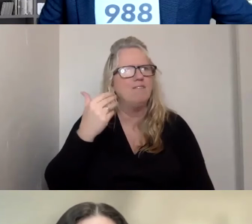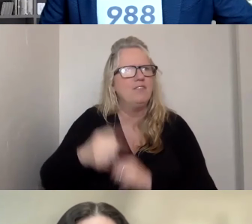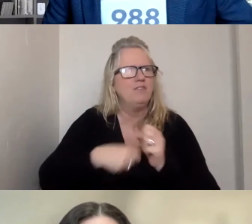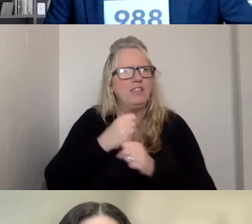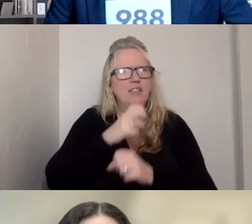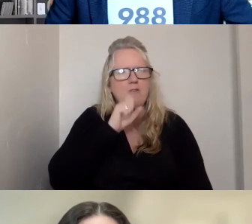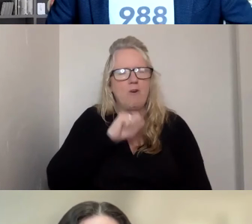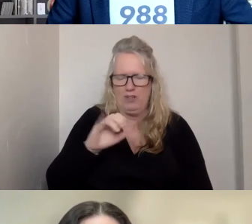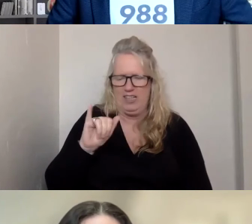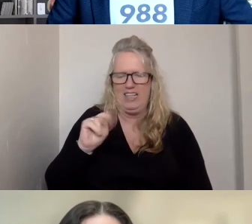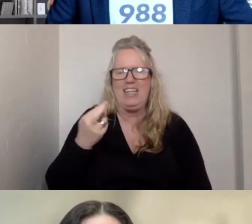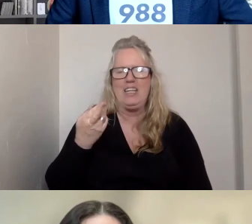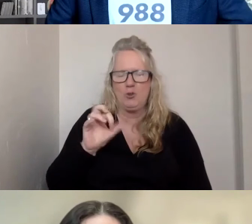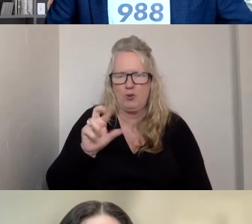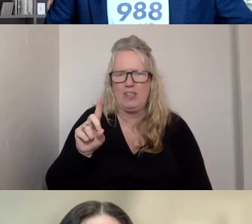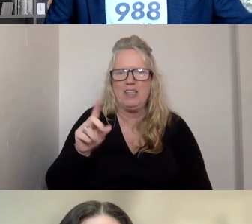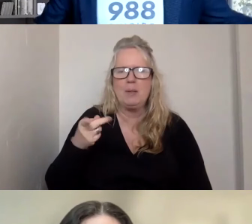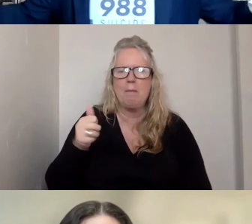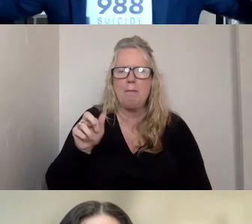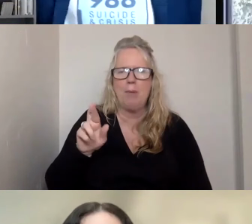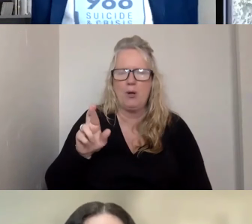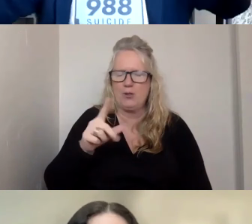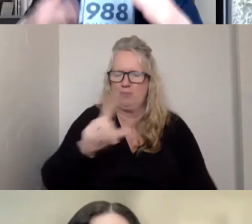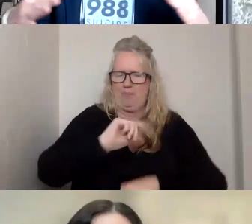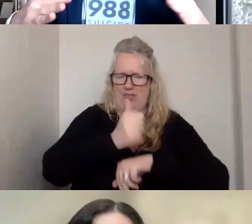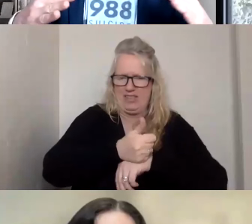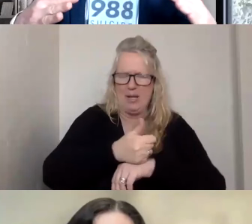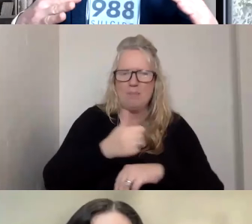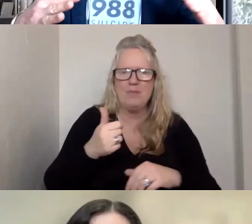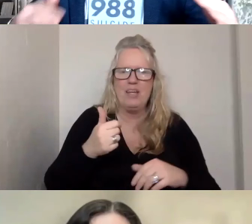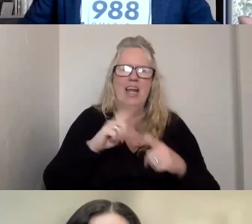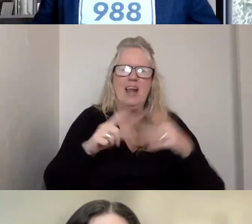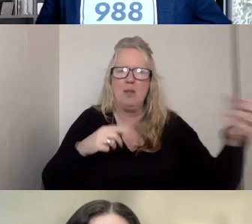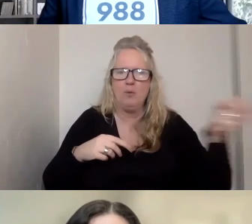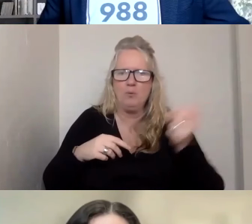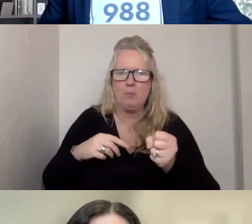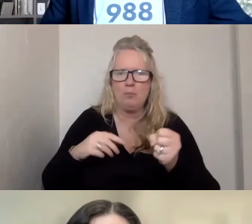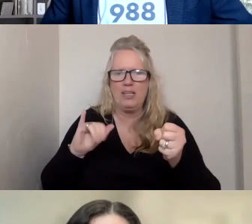STEPHANIE, STEP THIS UP AND WE ARE GOING TO BRING INGRID IN BY